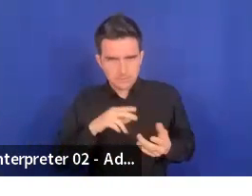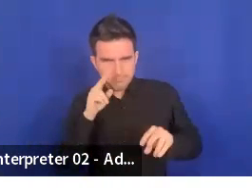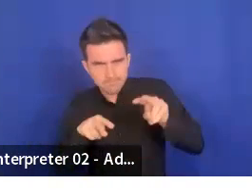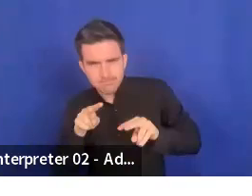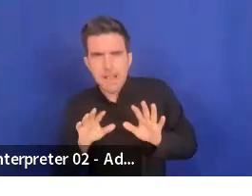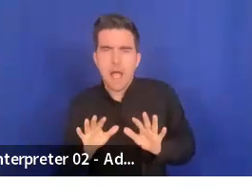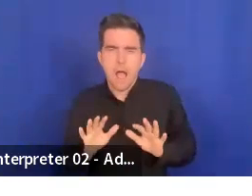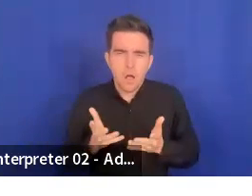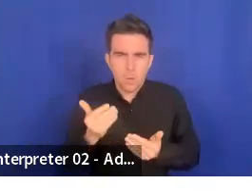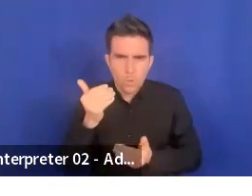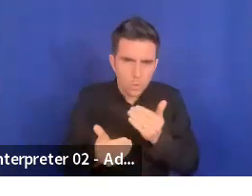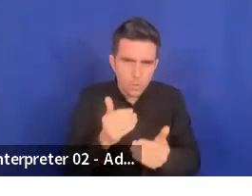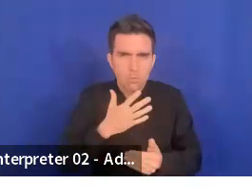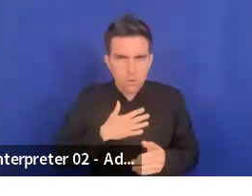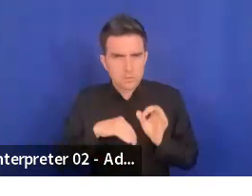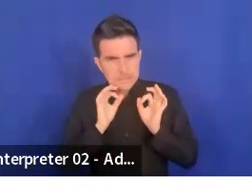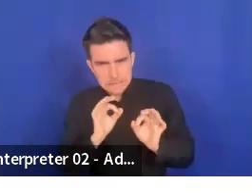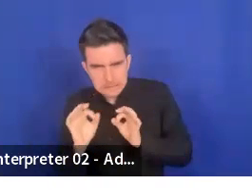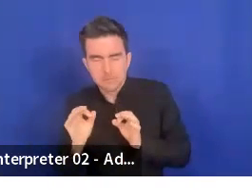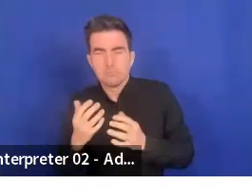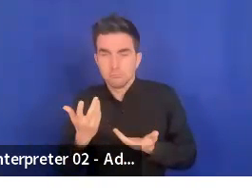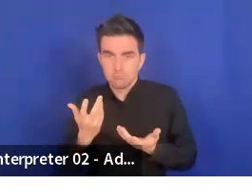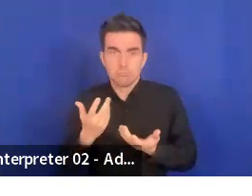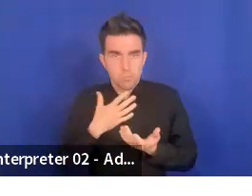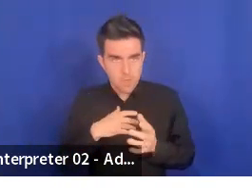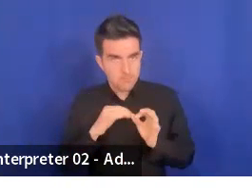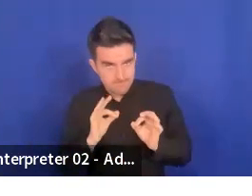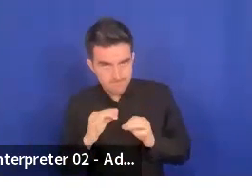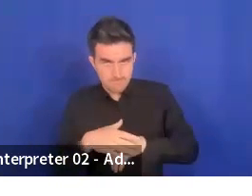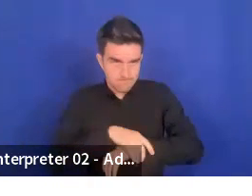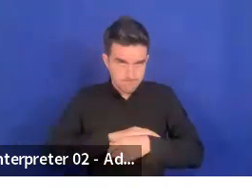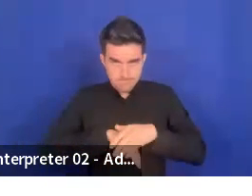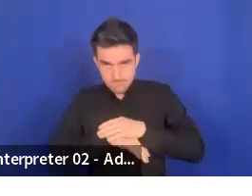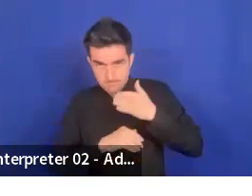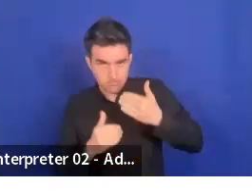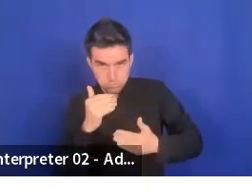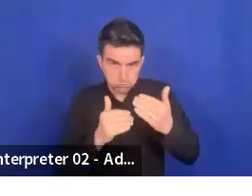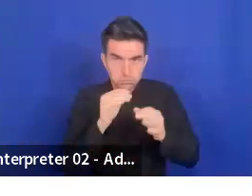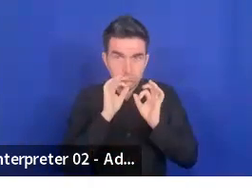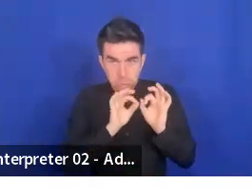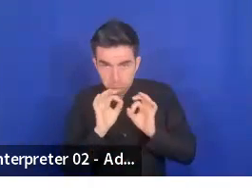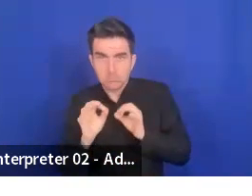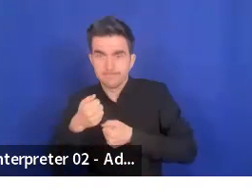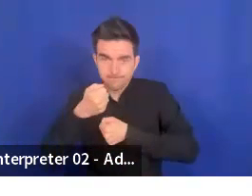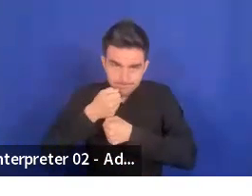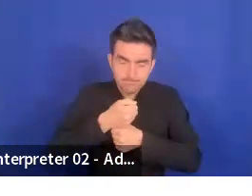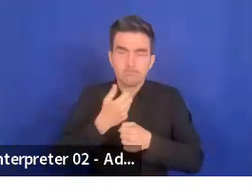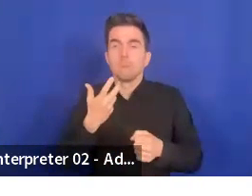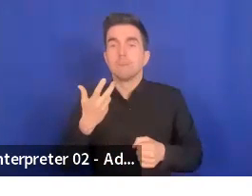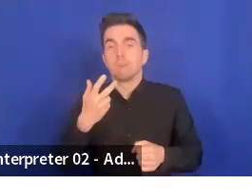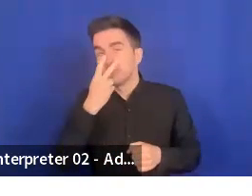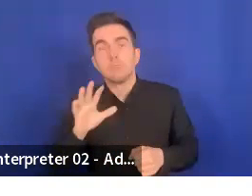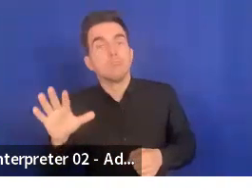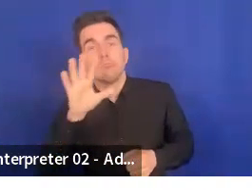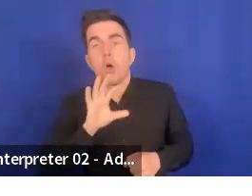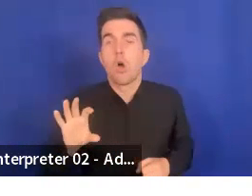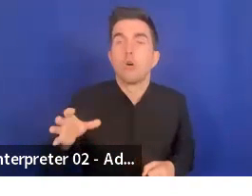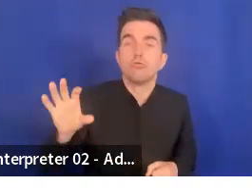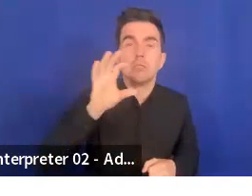level, and let them know that it's something that we as advocates are really paying attention